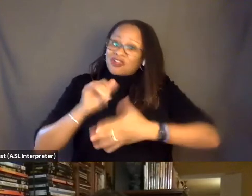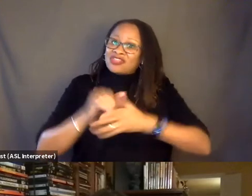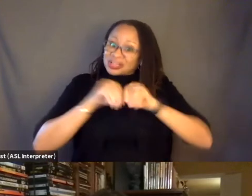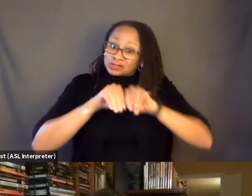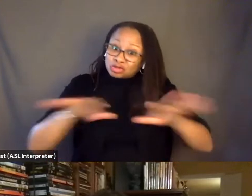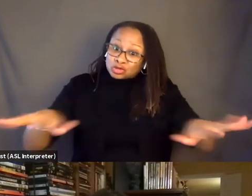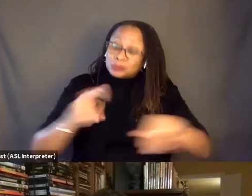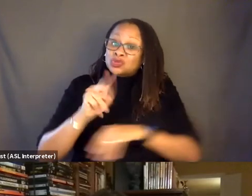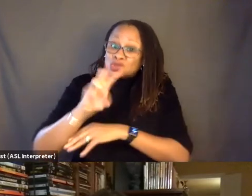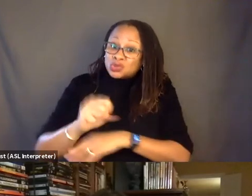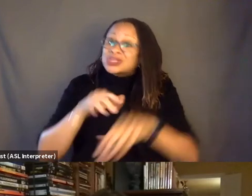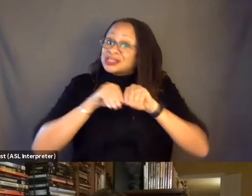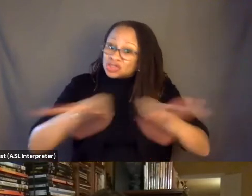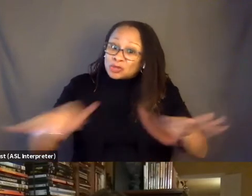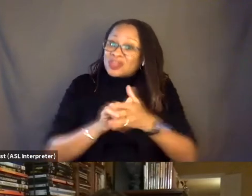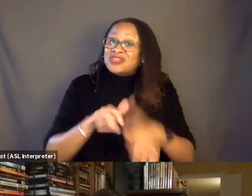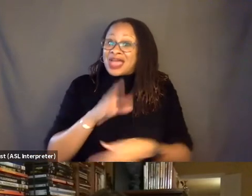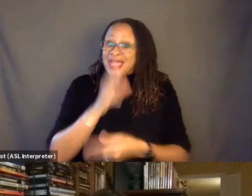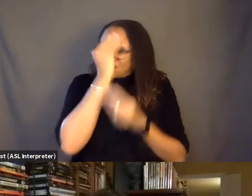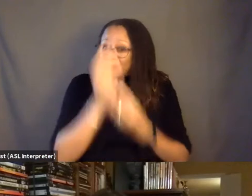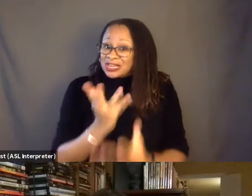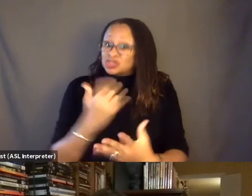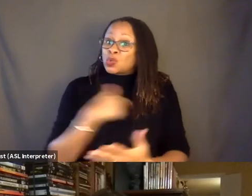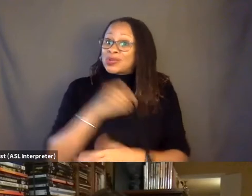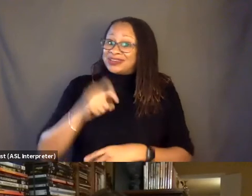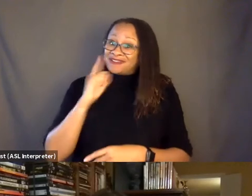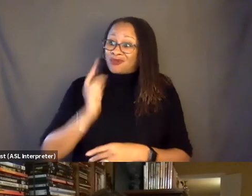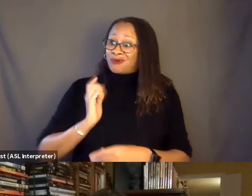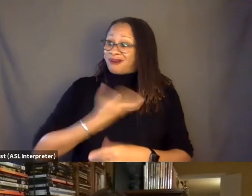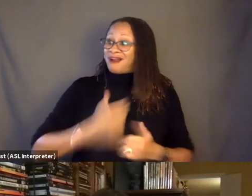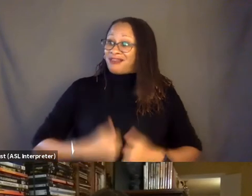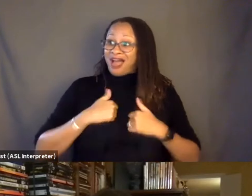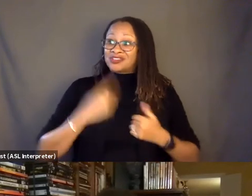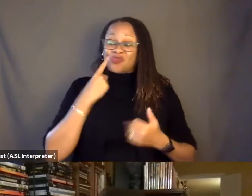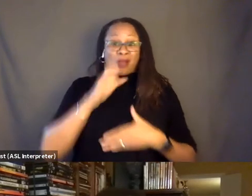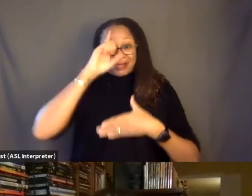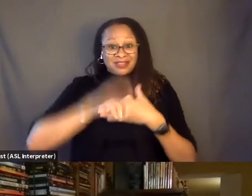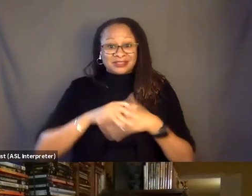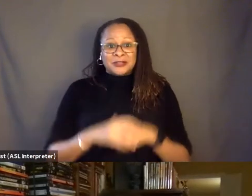That distribute the news we need for our lives. So there's two different fronts here.